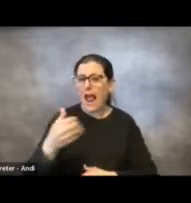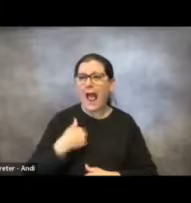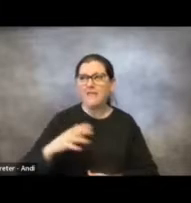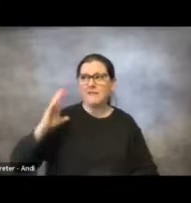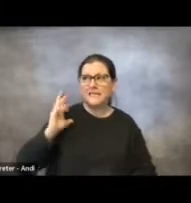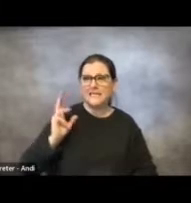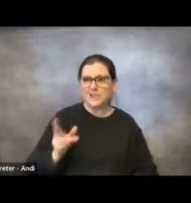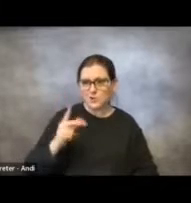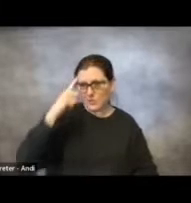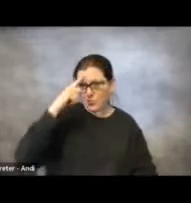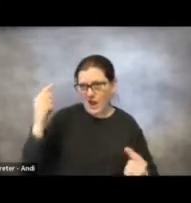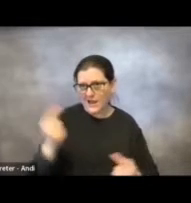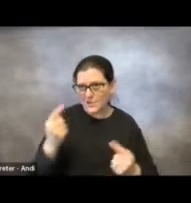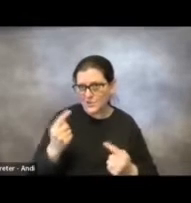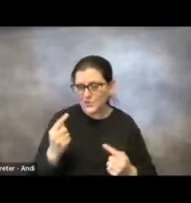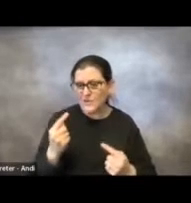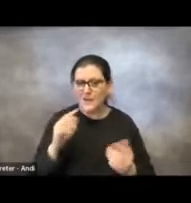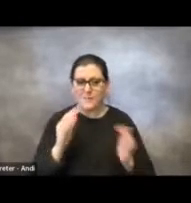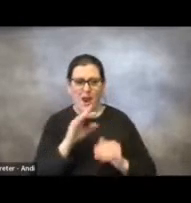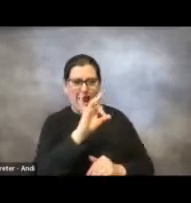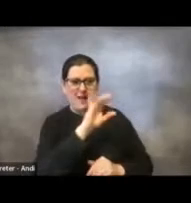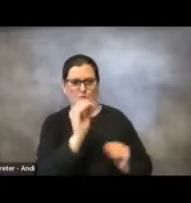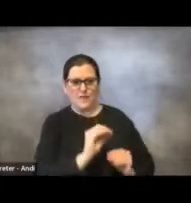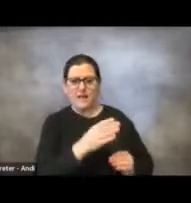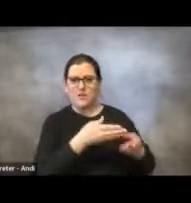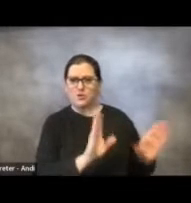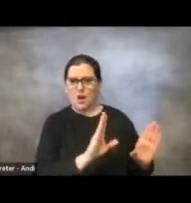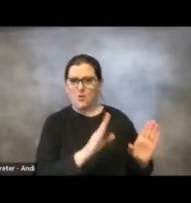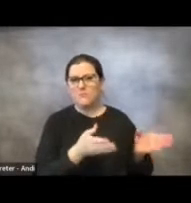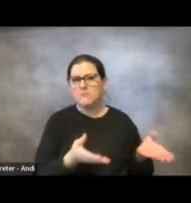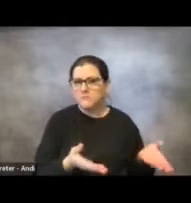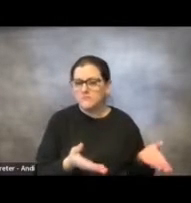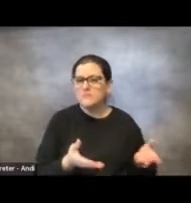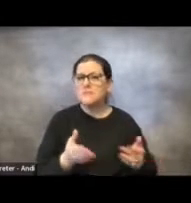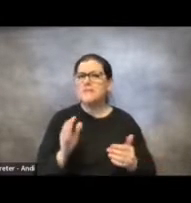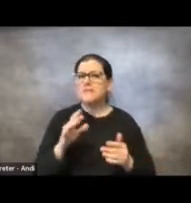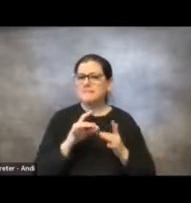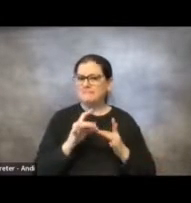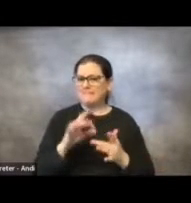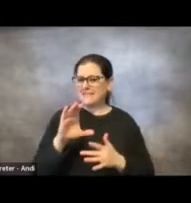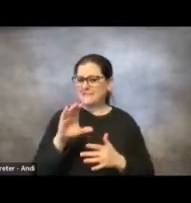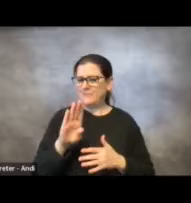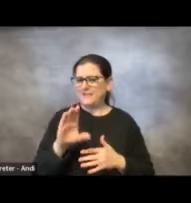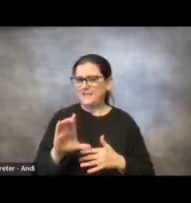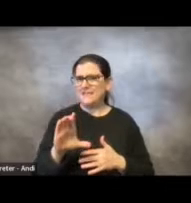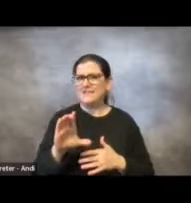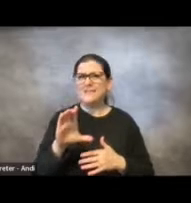compared to 8% in the general public, which has led the CDC to recognize brain injury in prisons and jails as an